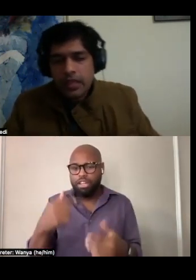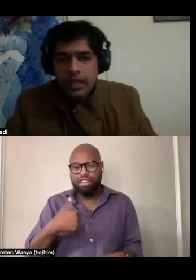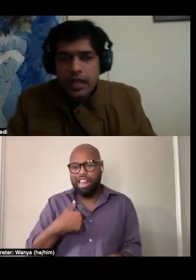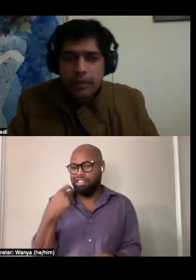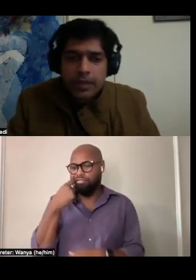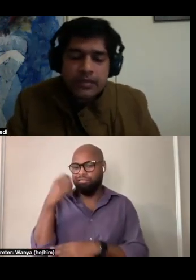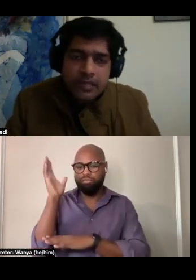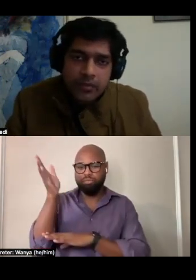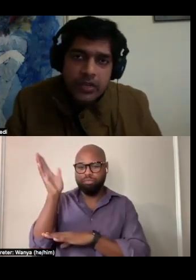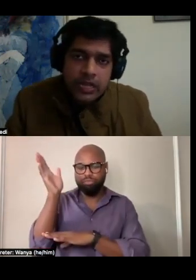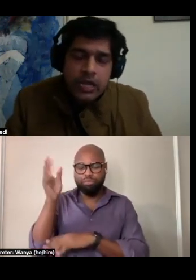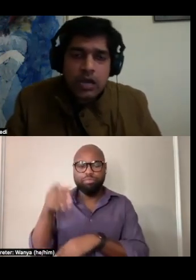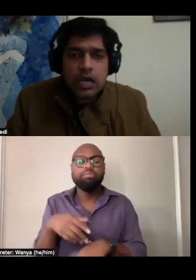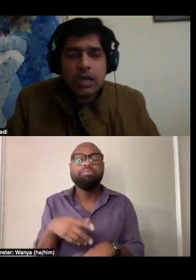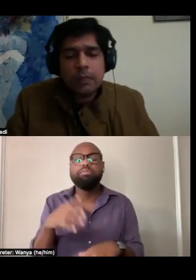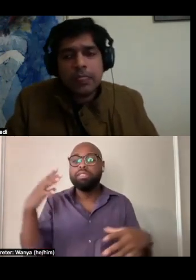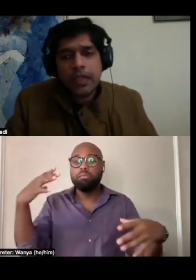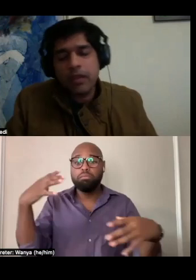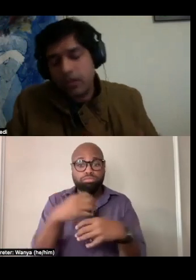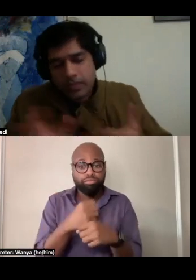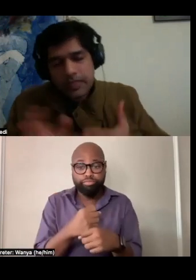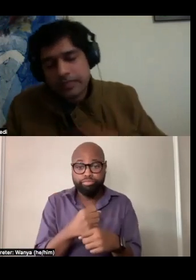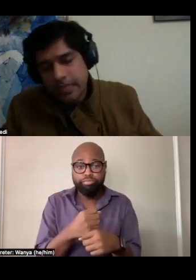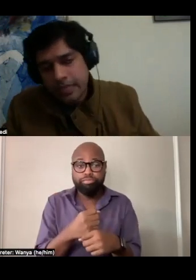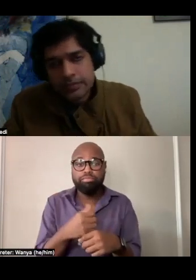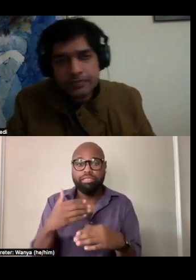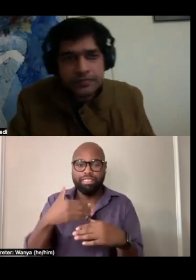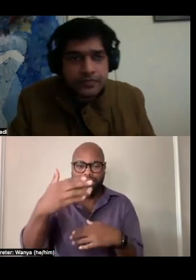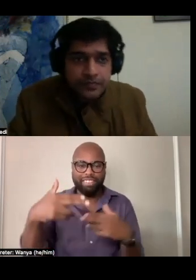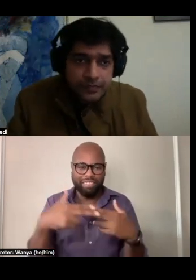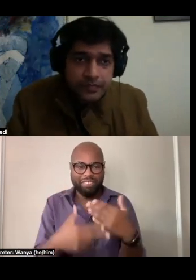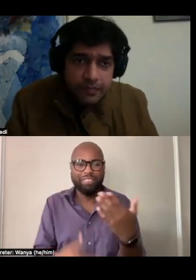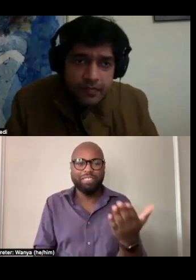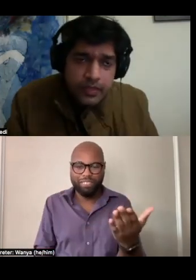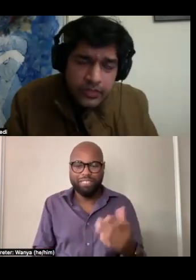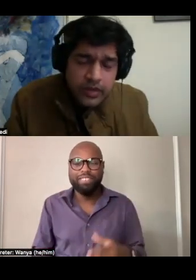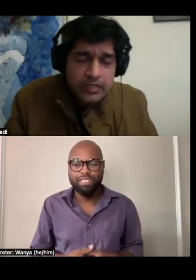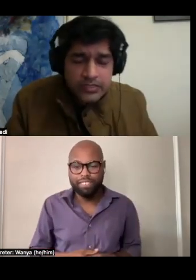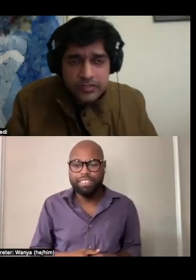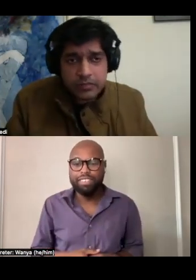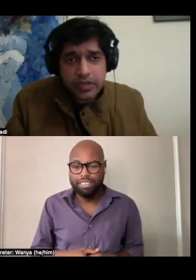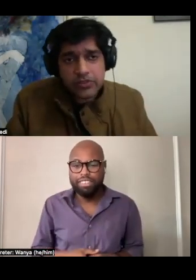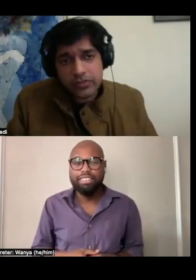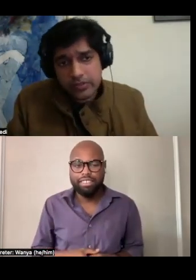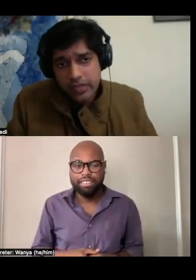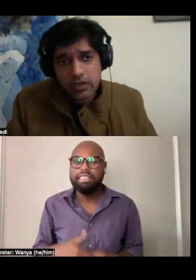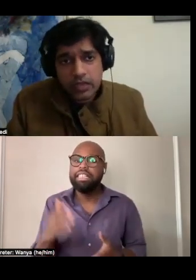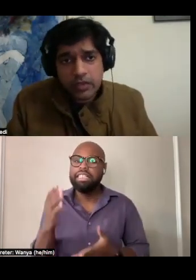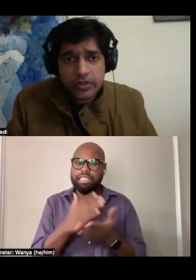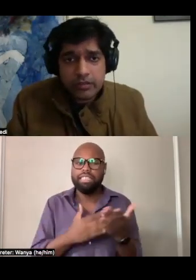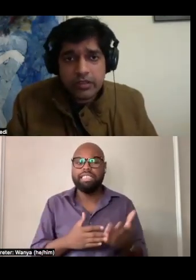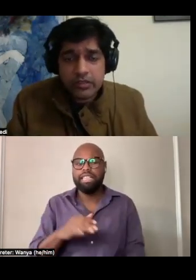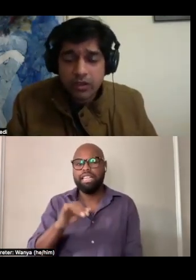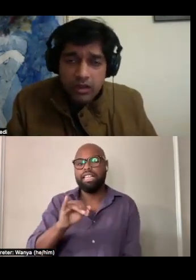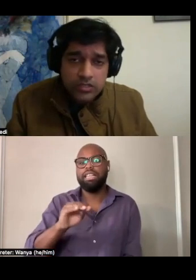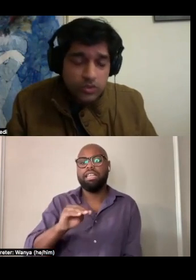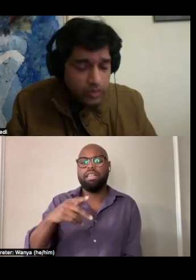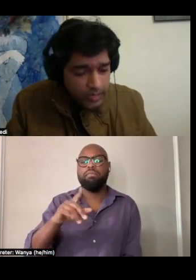But in summary, and on the next slide, there are serious implications, now. Community Living is a cornerstone.